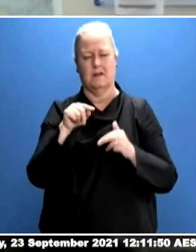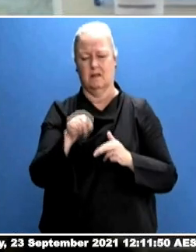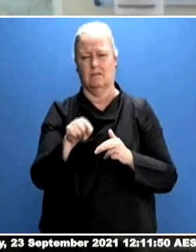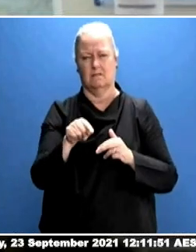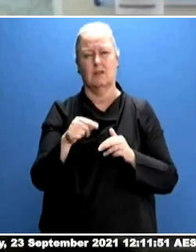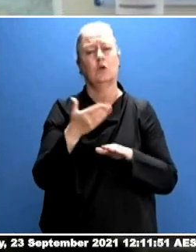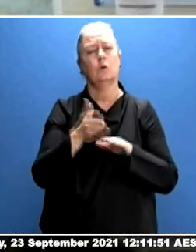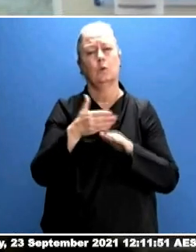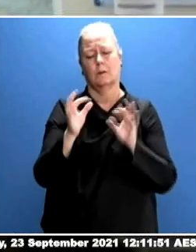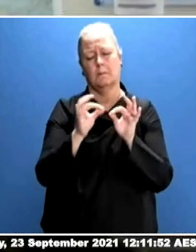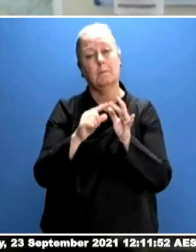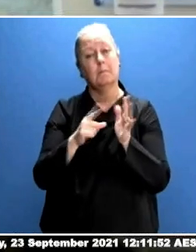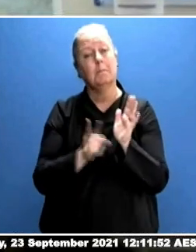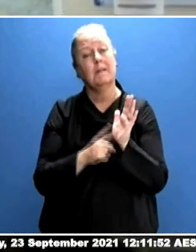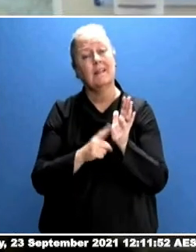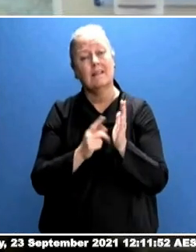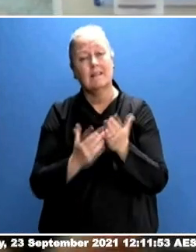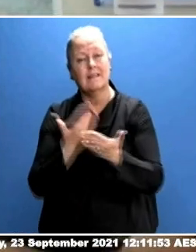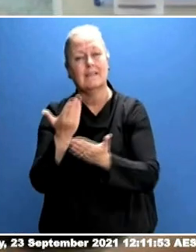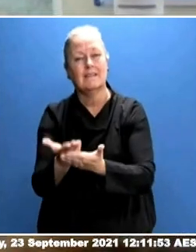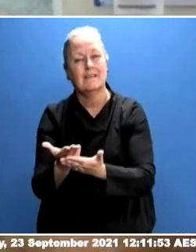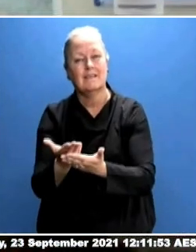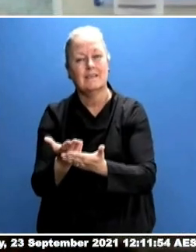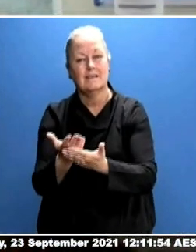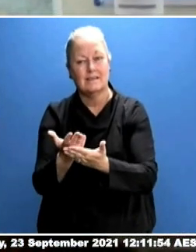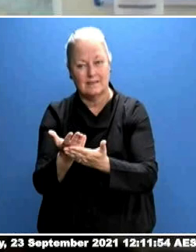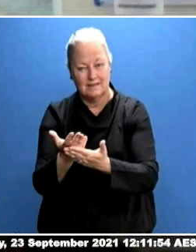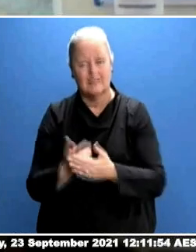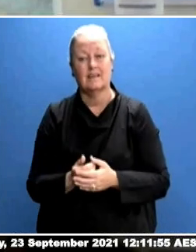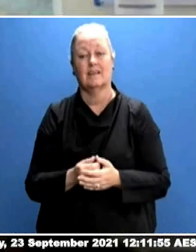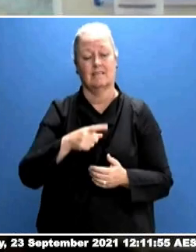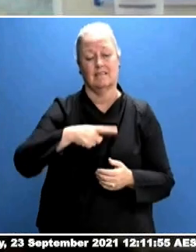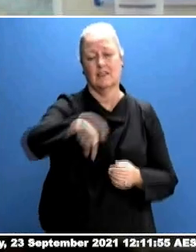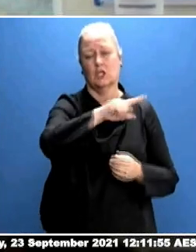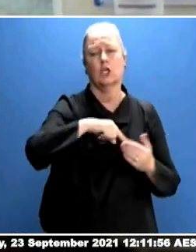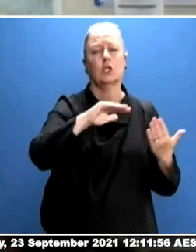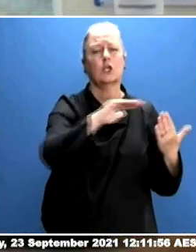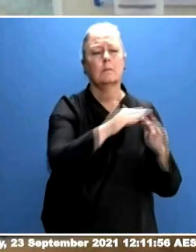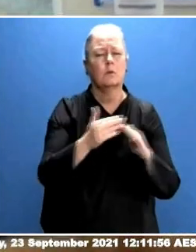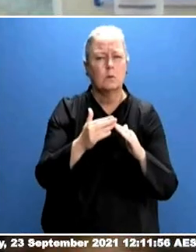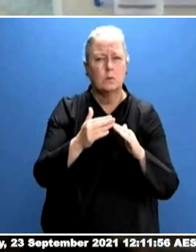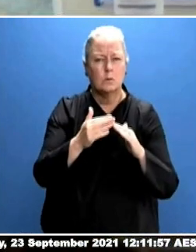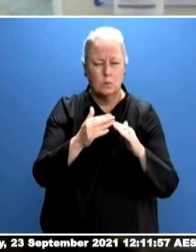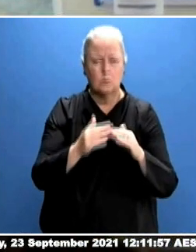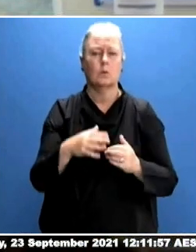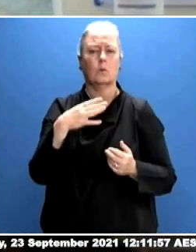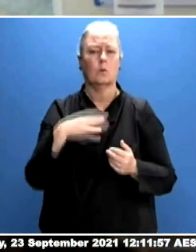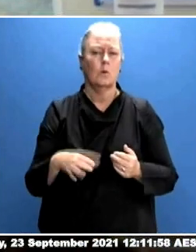We've had extensive, the community sector's had extensive involvement in recent years following on